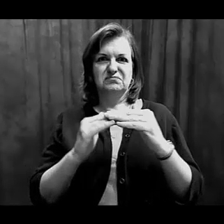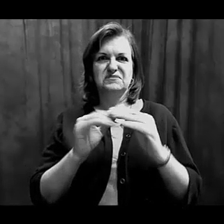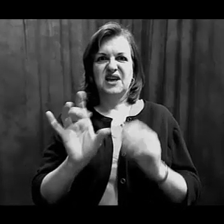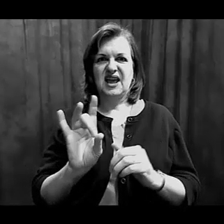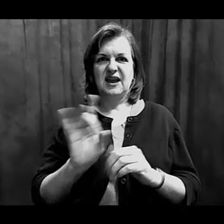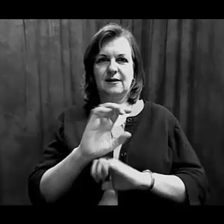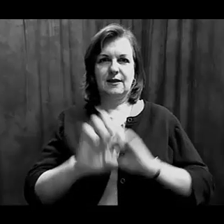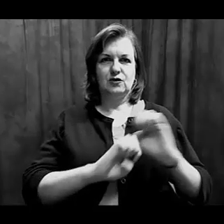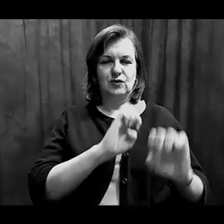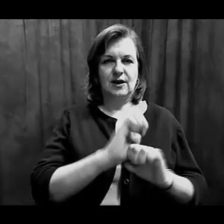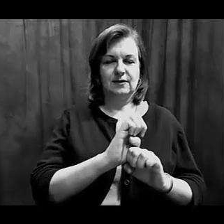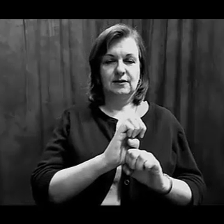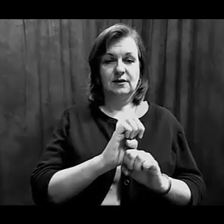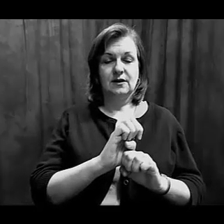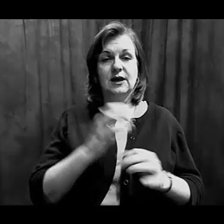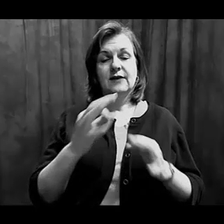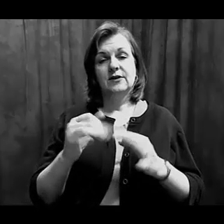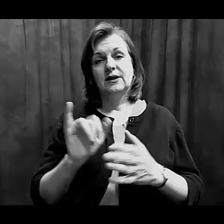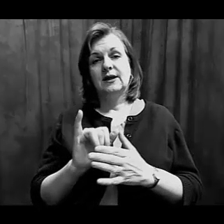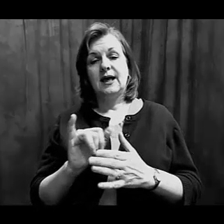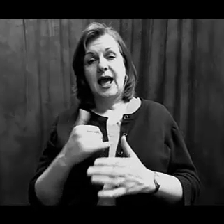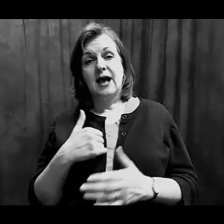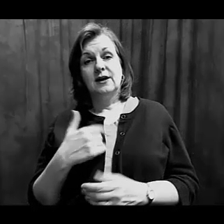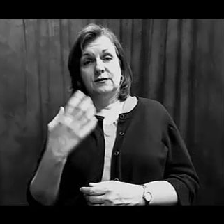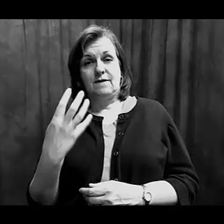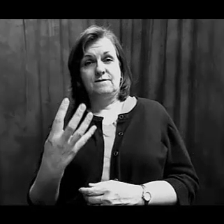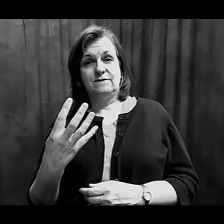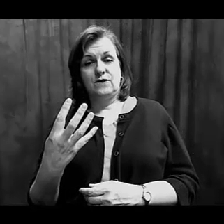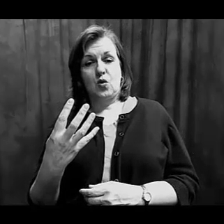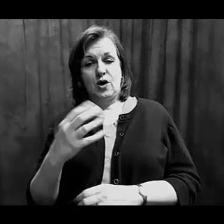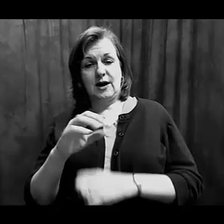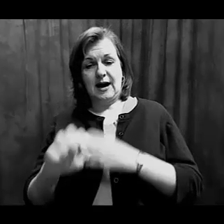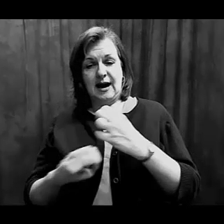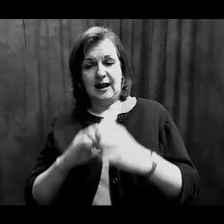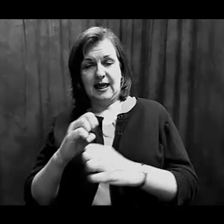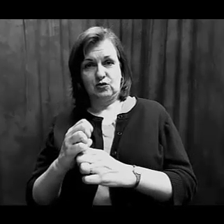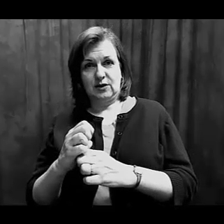and if it's something like carbon with 4 electrons in the outer shell